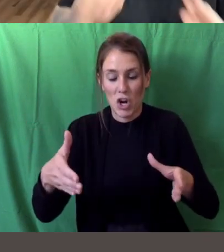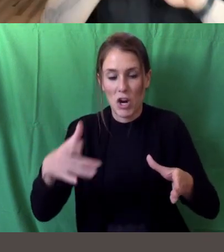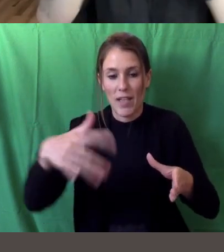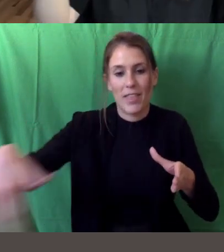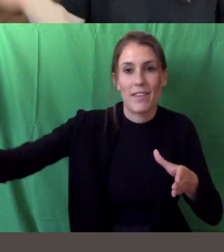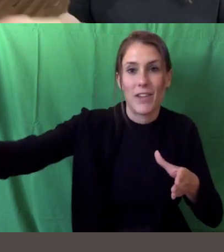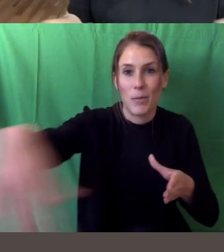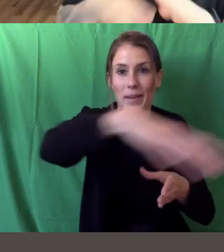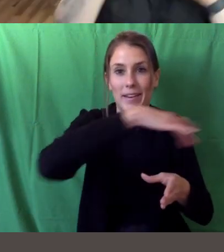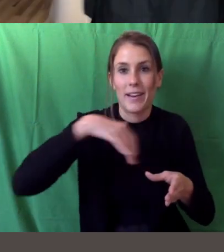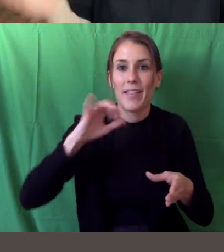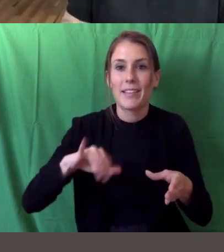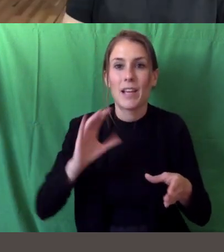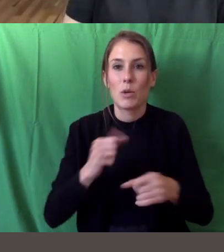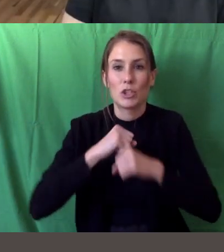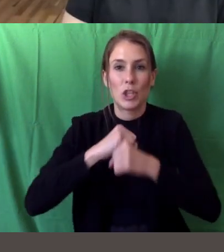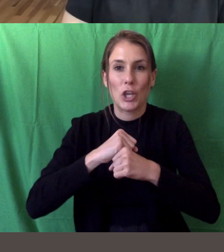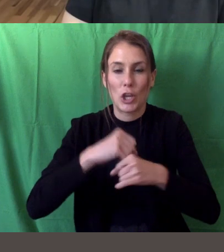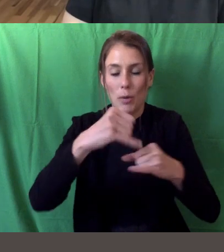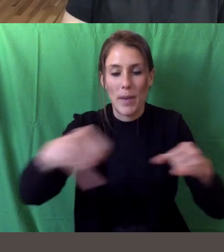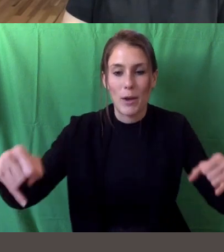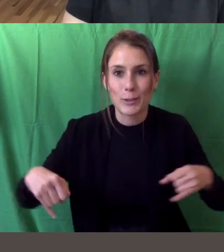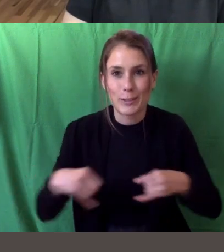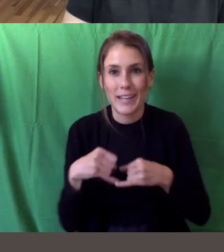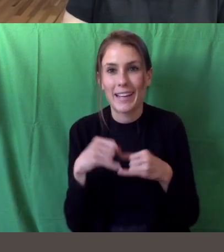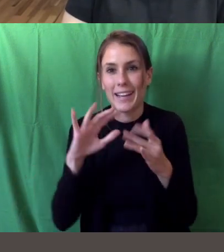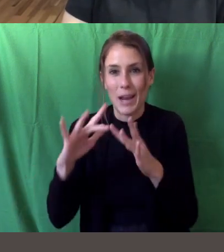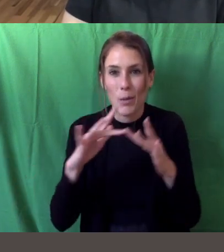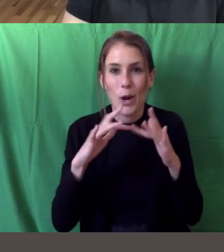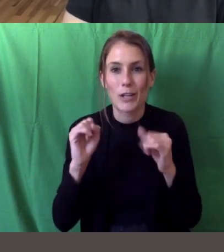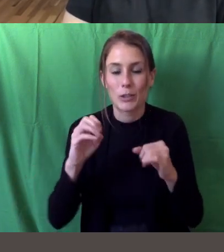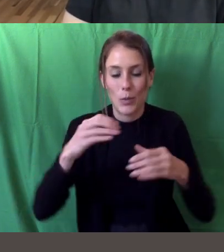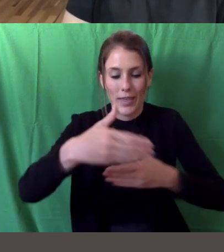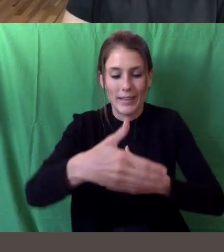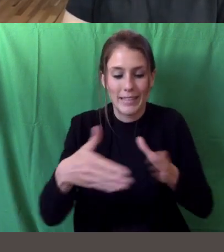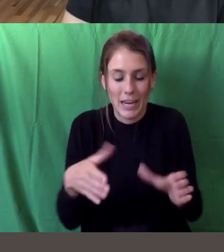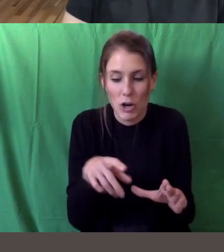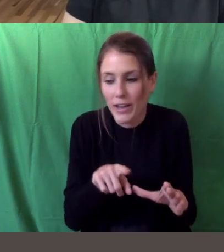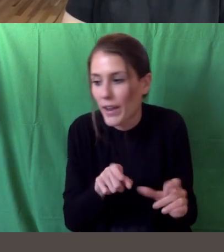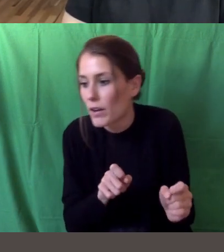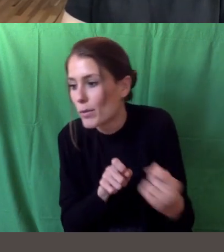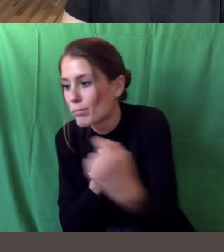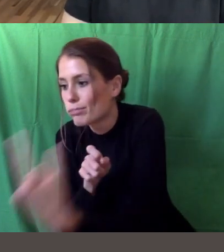that set up our secure boundary and our network and all that stuff so our containers can easily talk to one another.